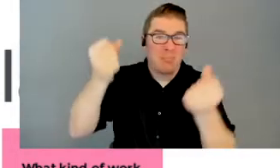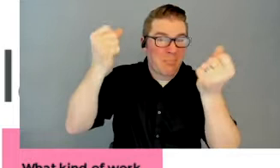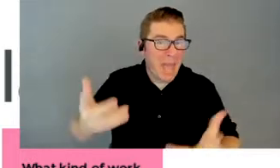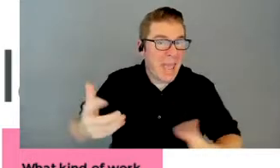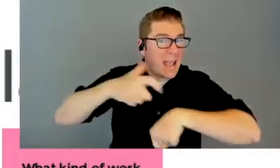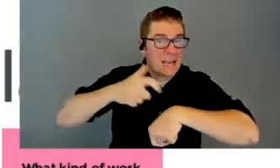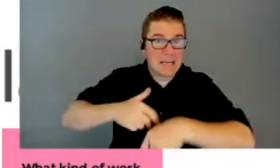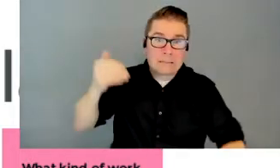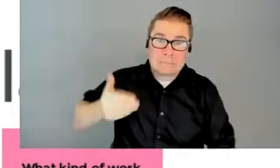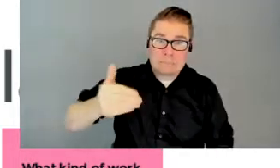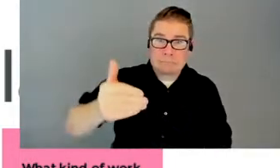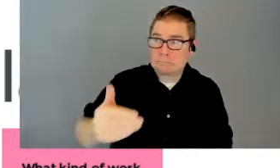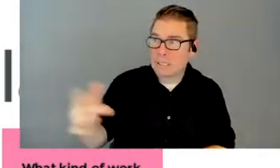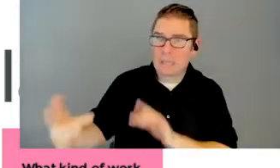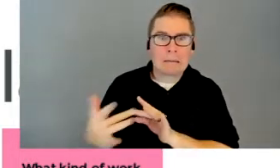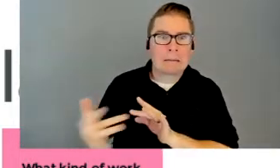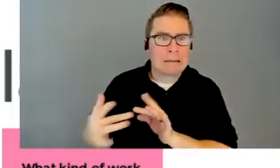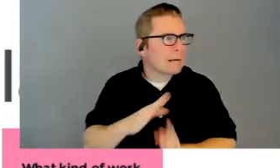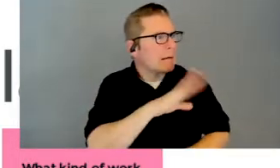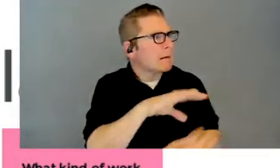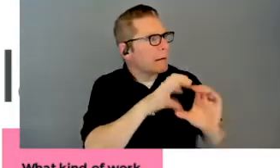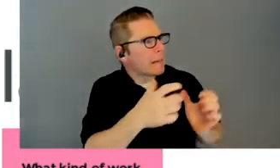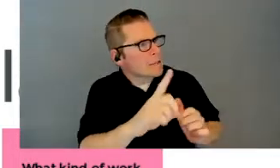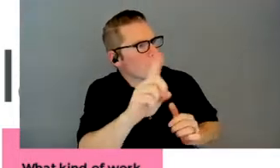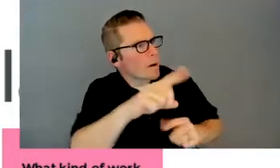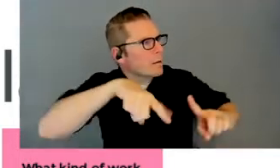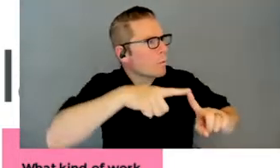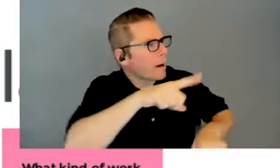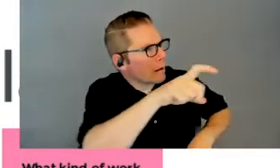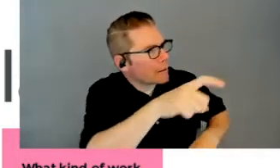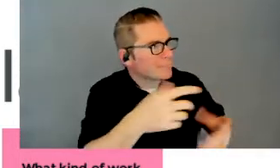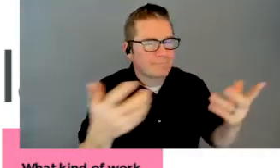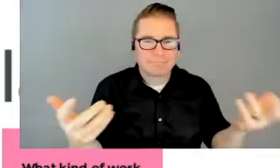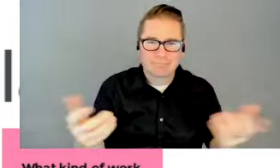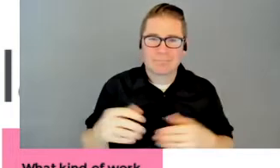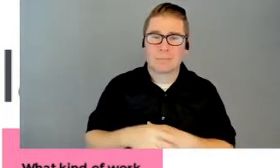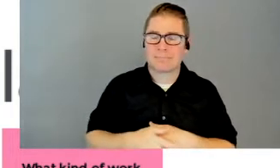really good how to reach out with questions materials needed